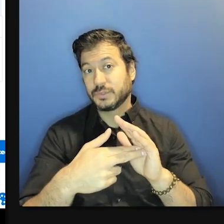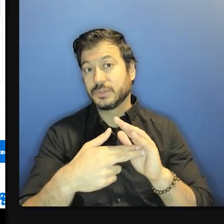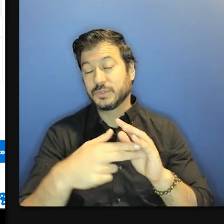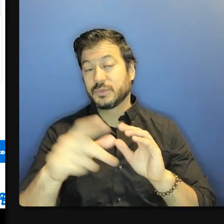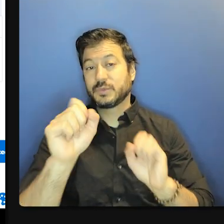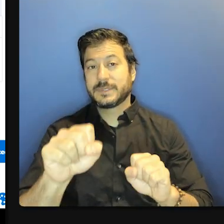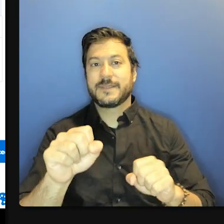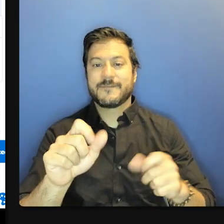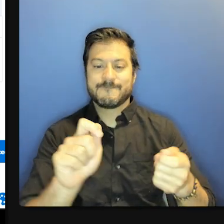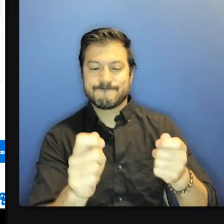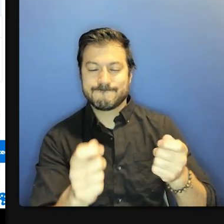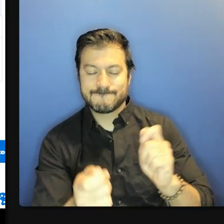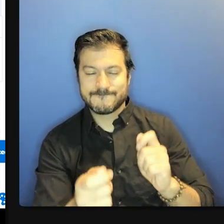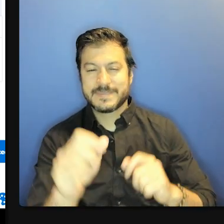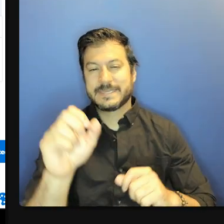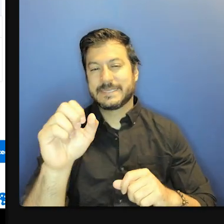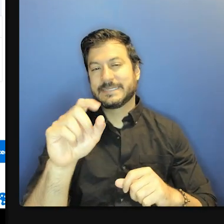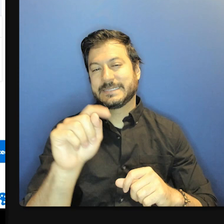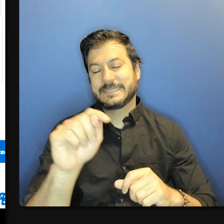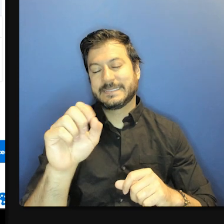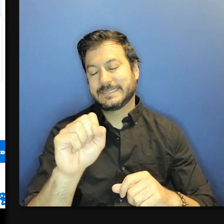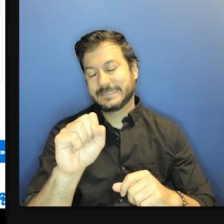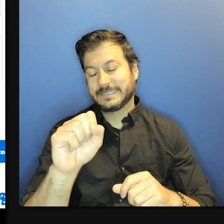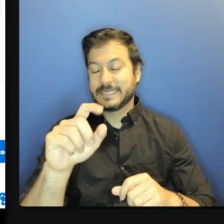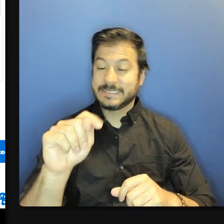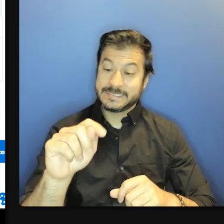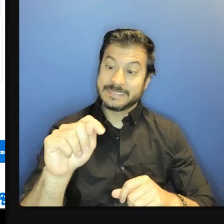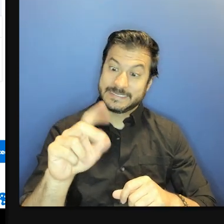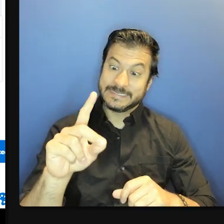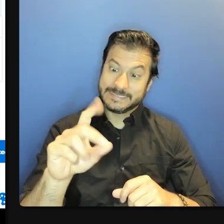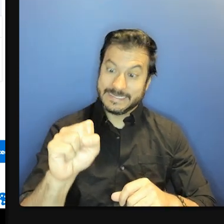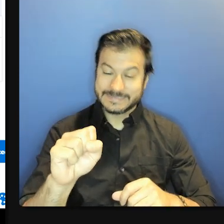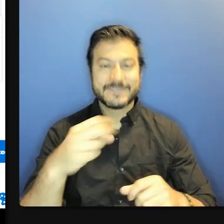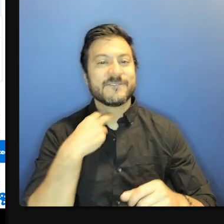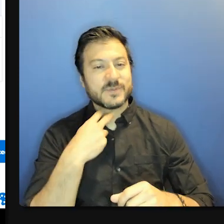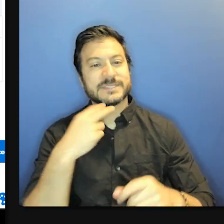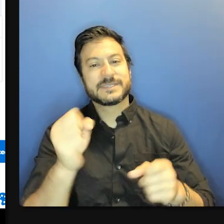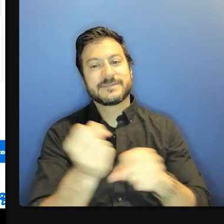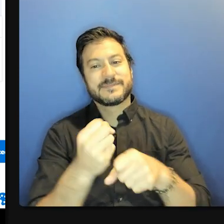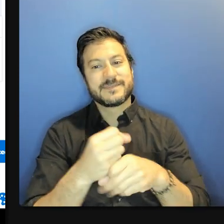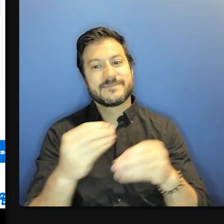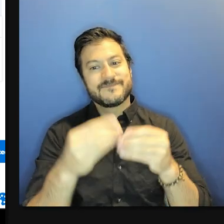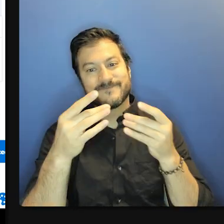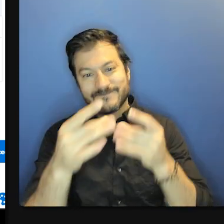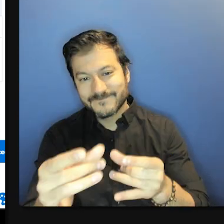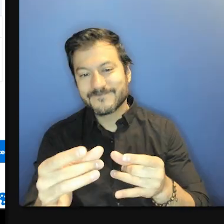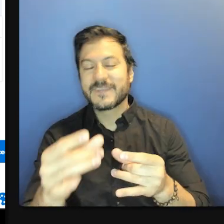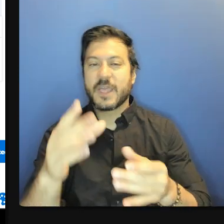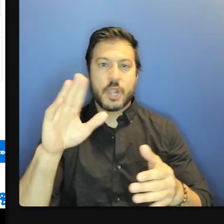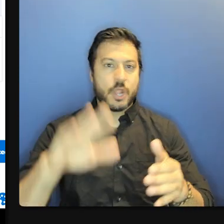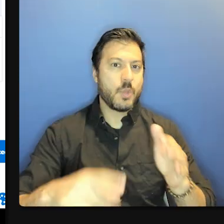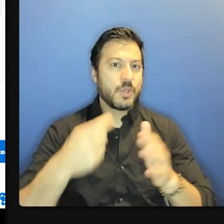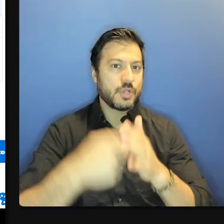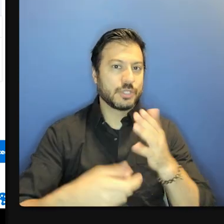With audio content creation, you can fine tune TTS voices and design customized audio experiences in an efficient and low cost way.